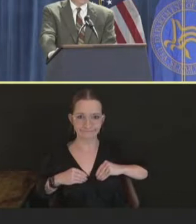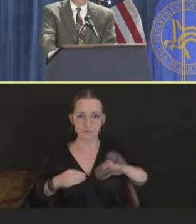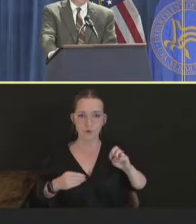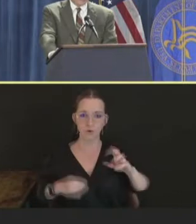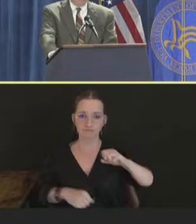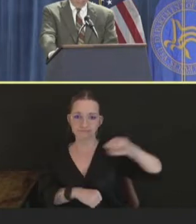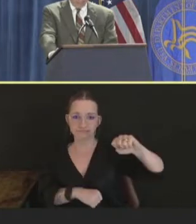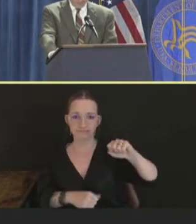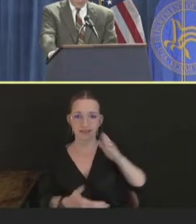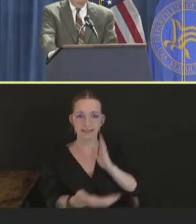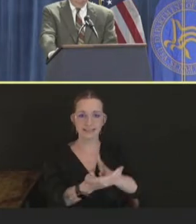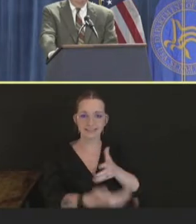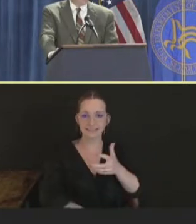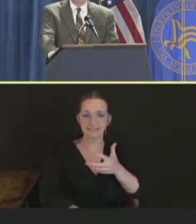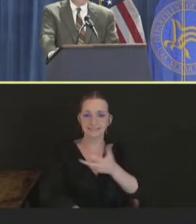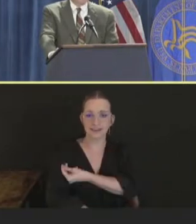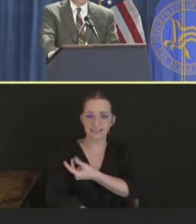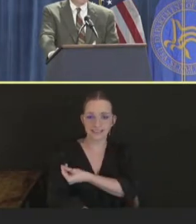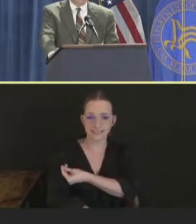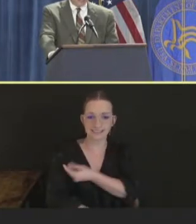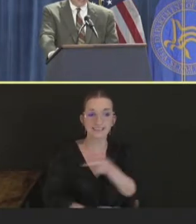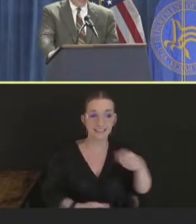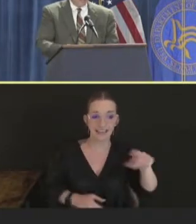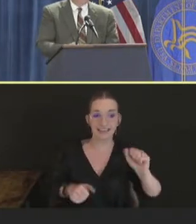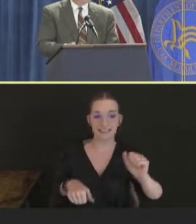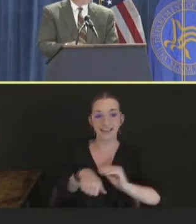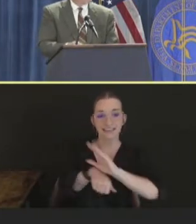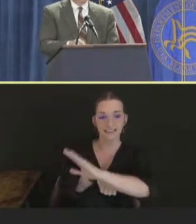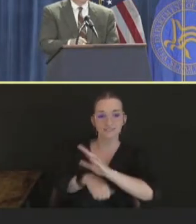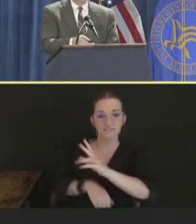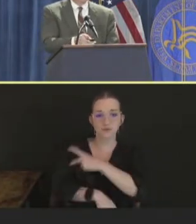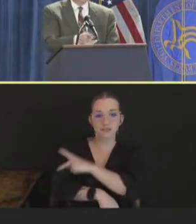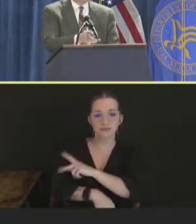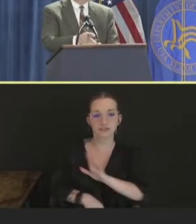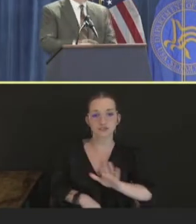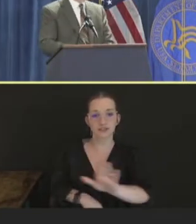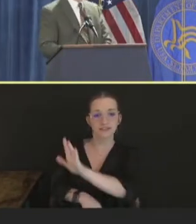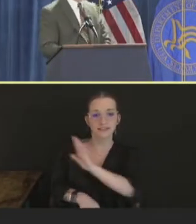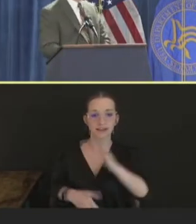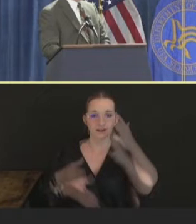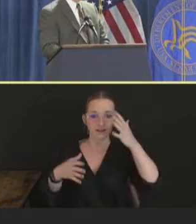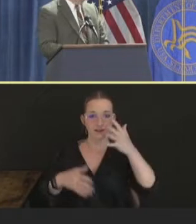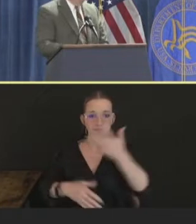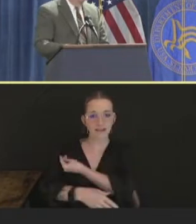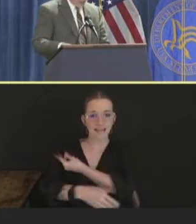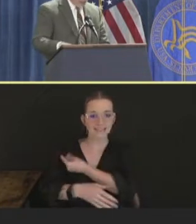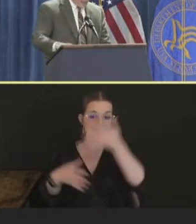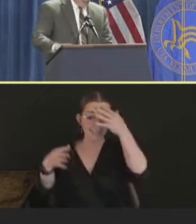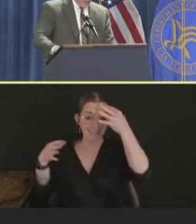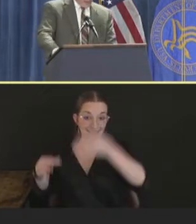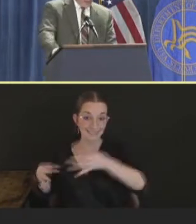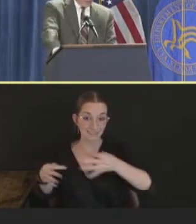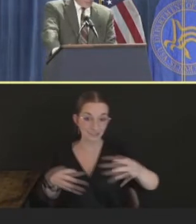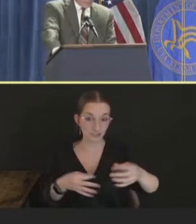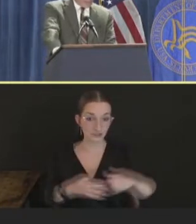and they can influence patients' vaccine decisions, excuse me.